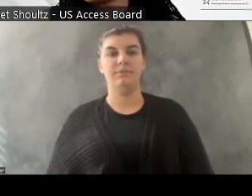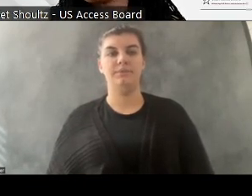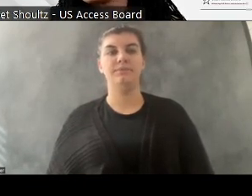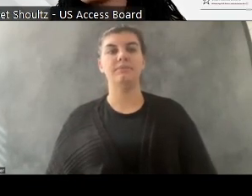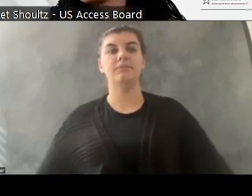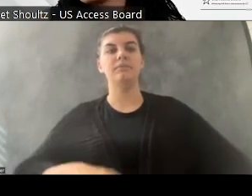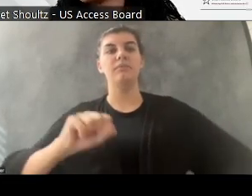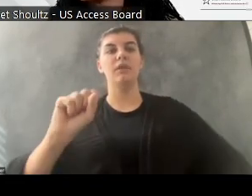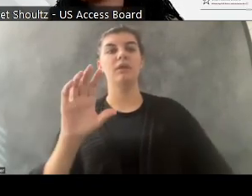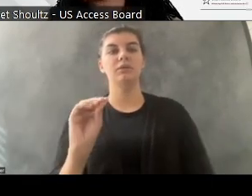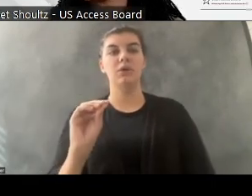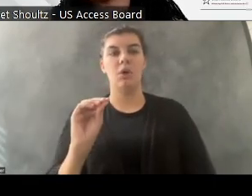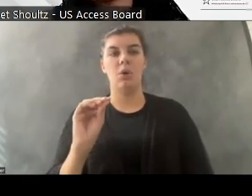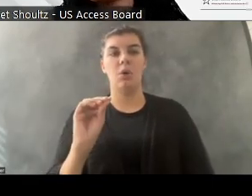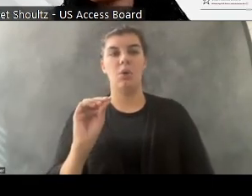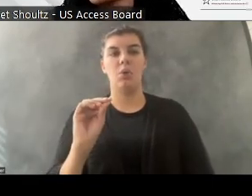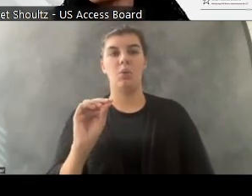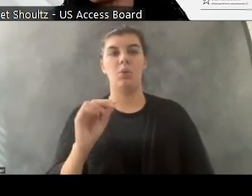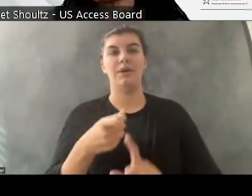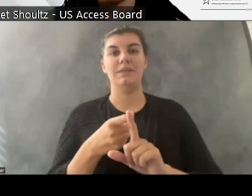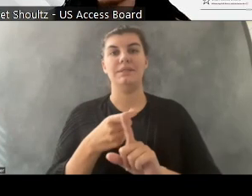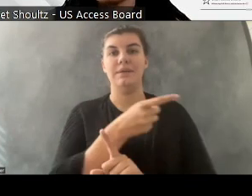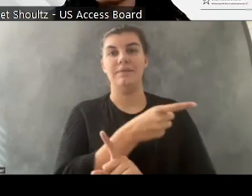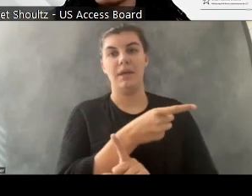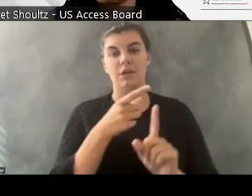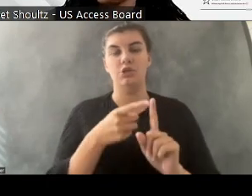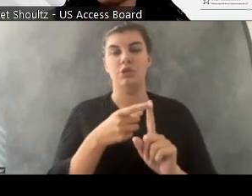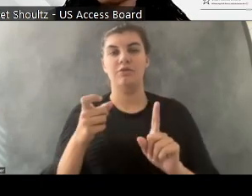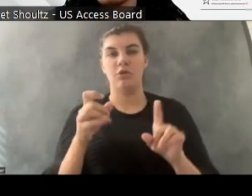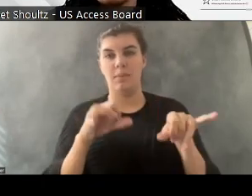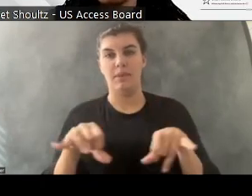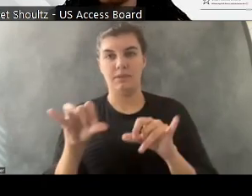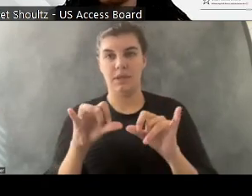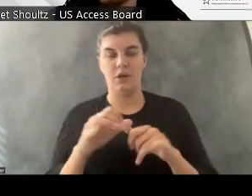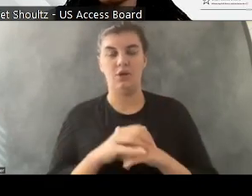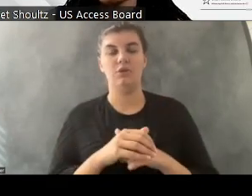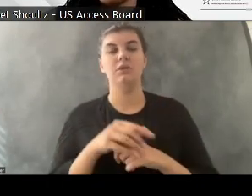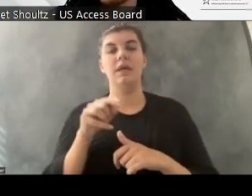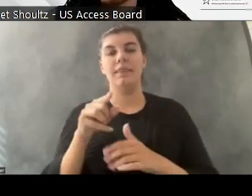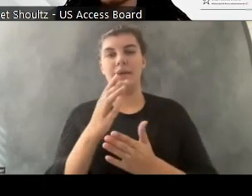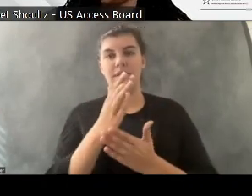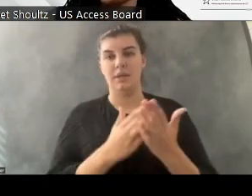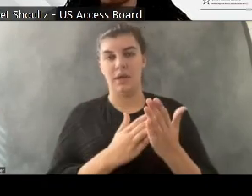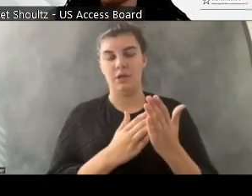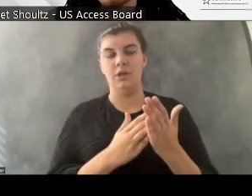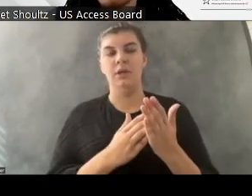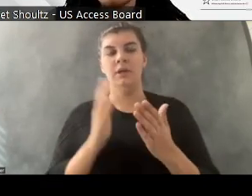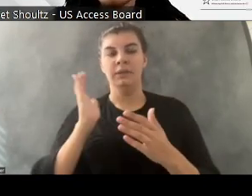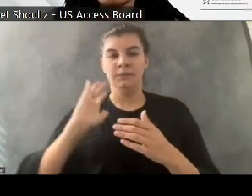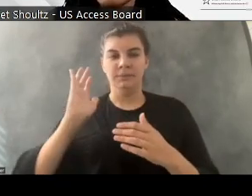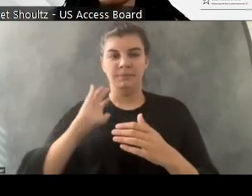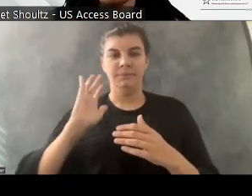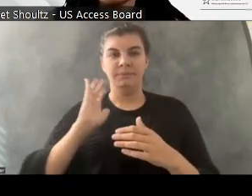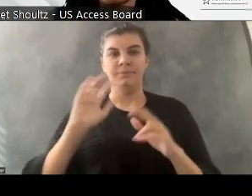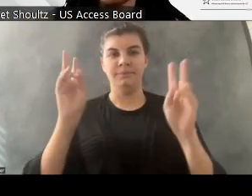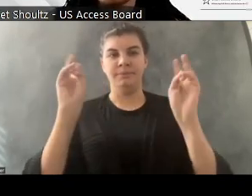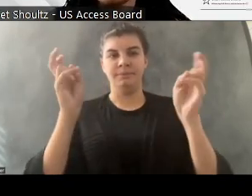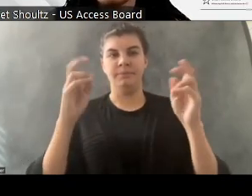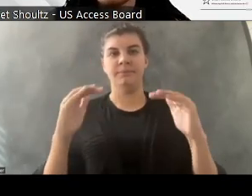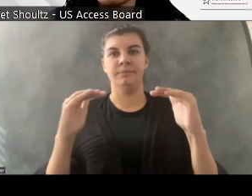So the first is deviation from these standards. This section was previously titled Equivalent